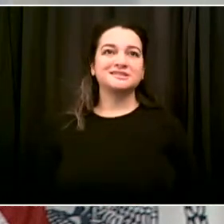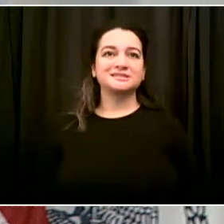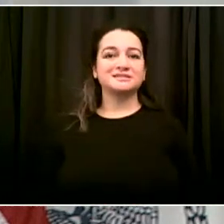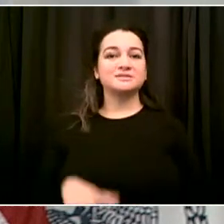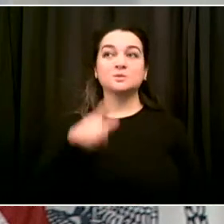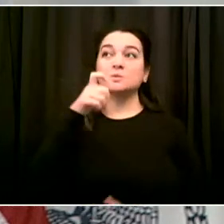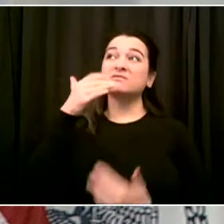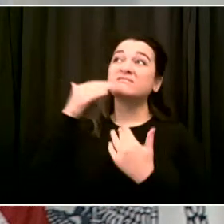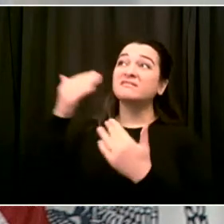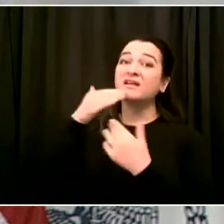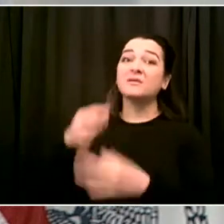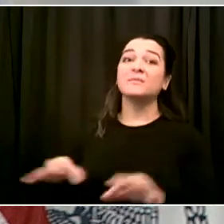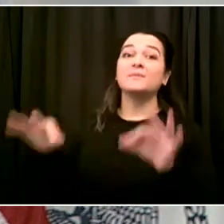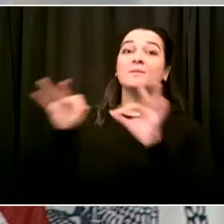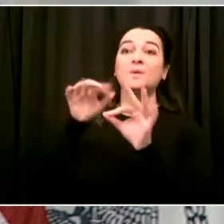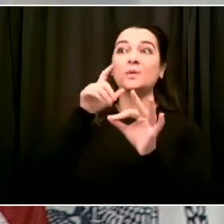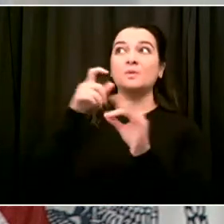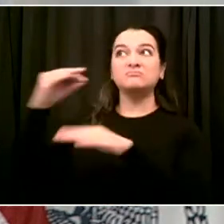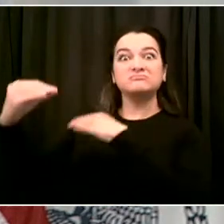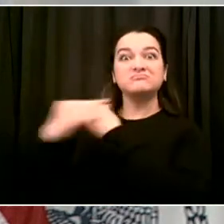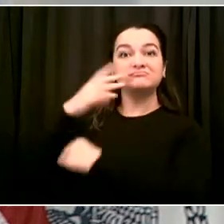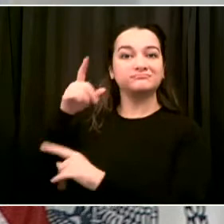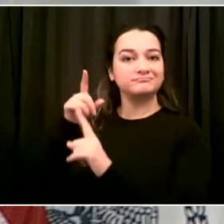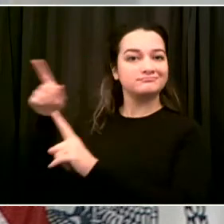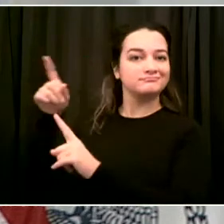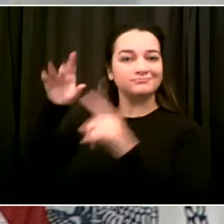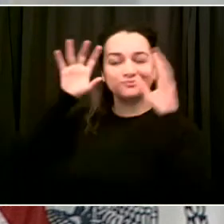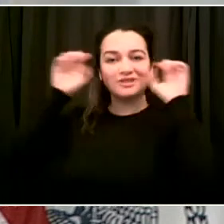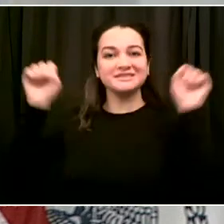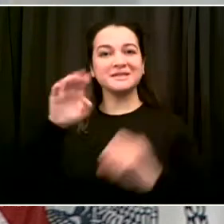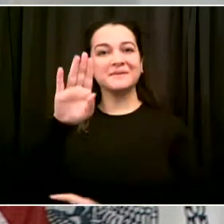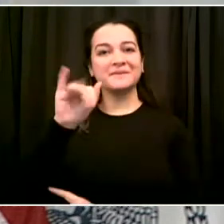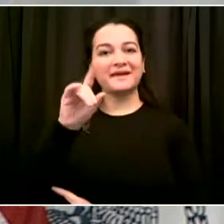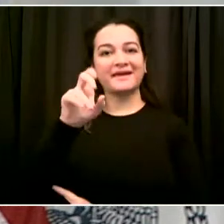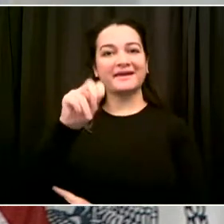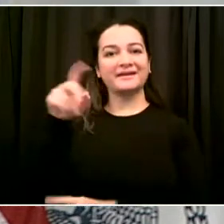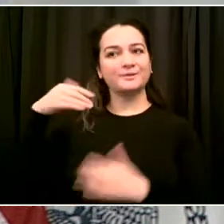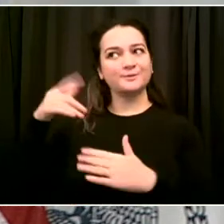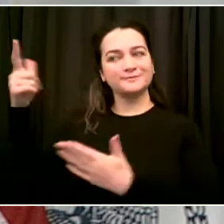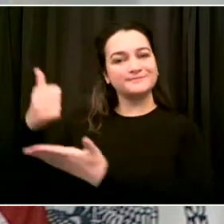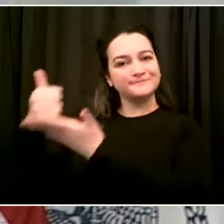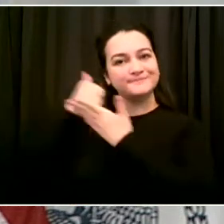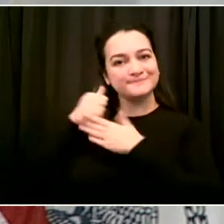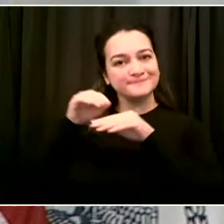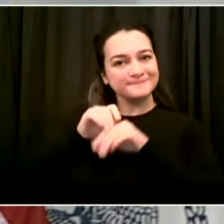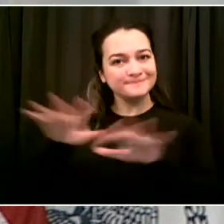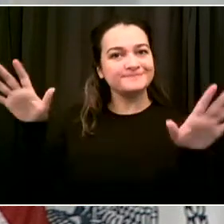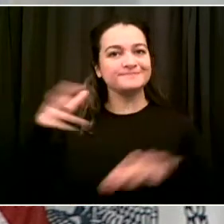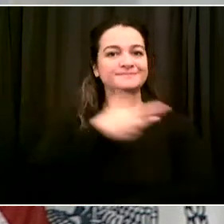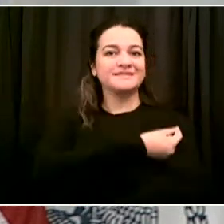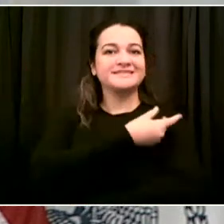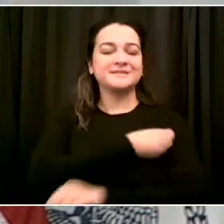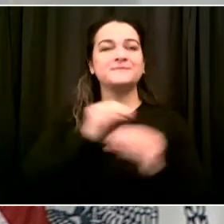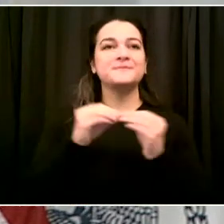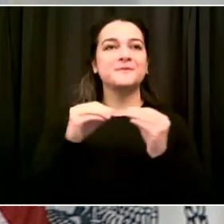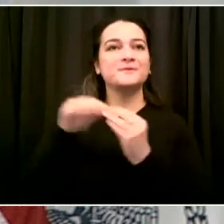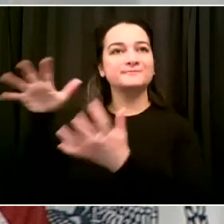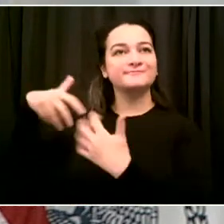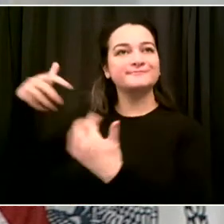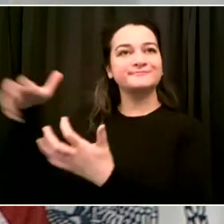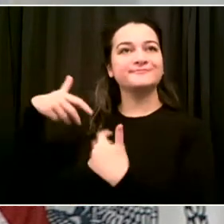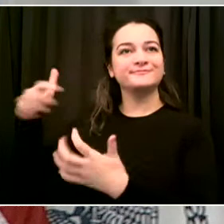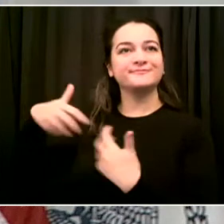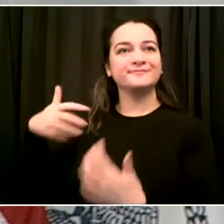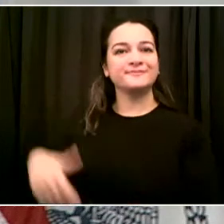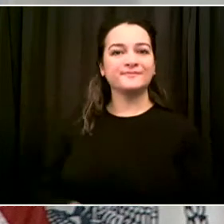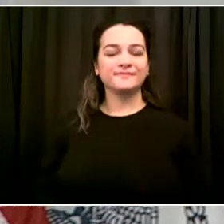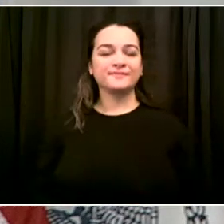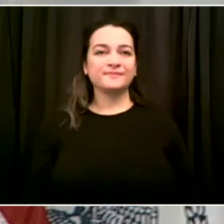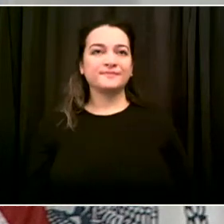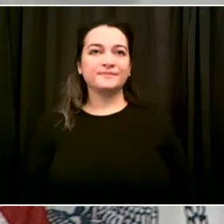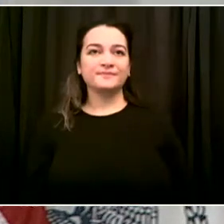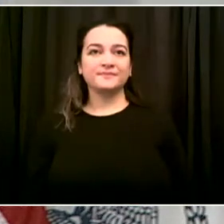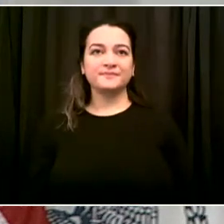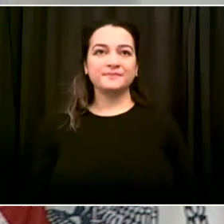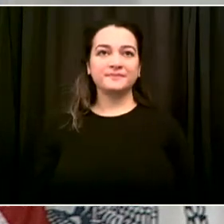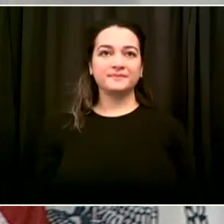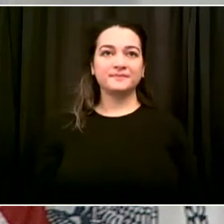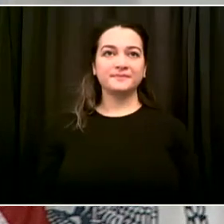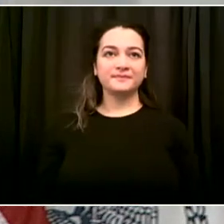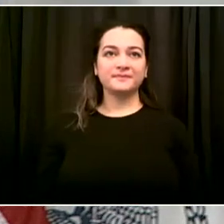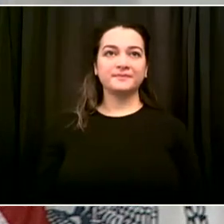ARE ABLE TO REACH THEM BECAUSE